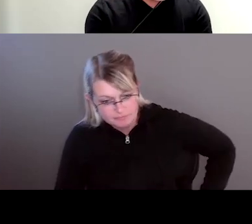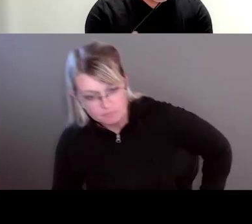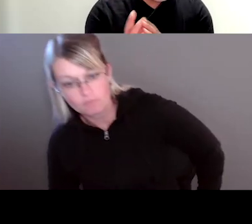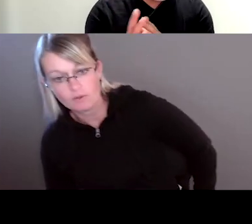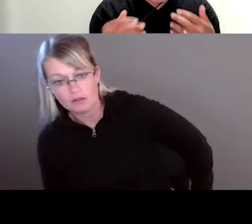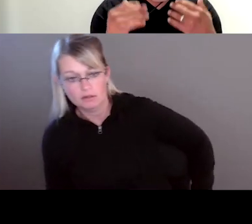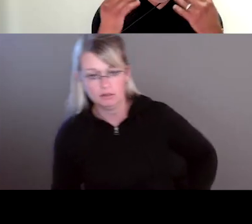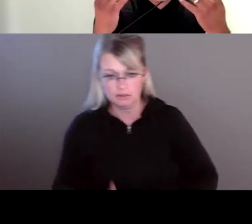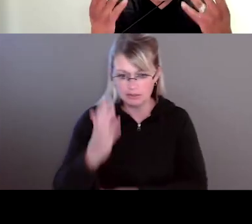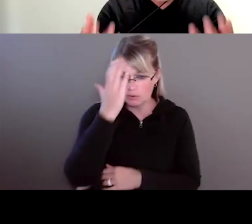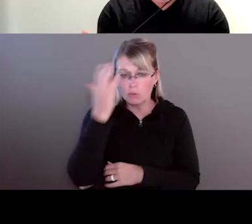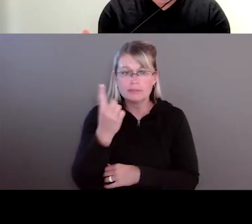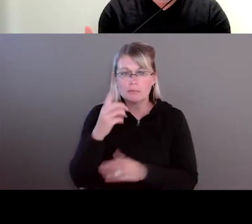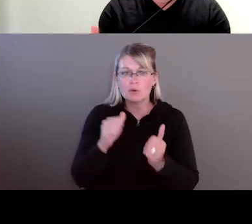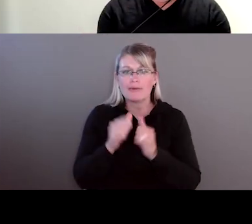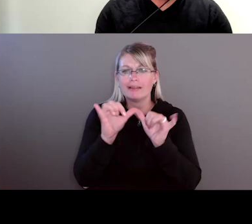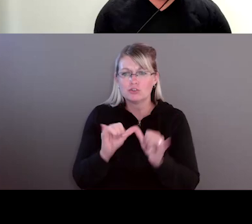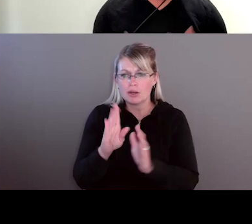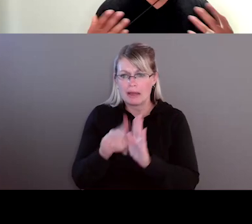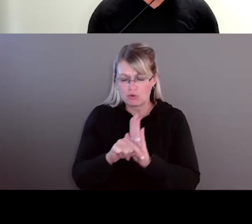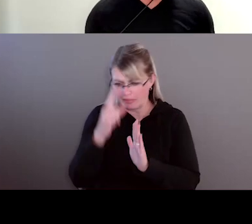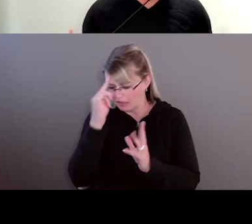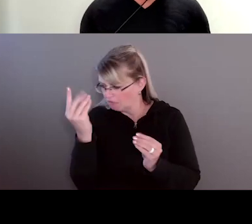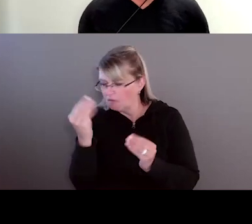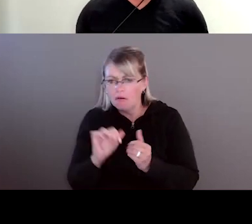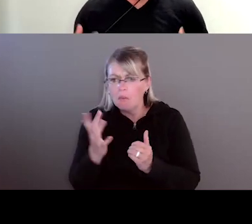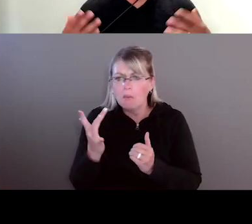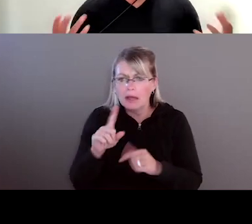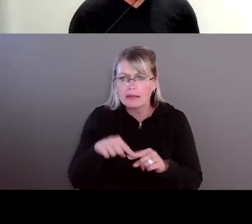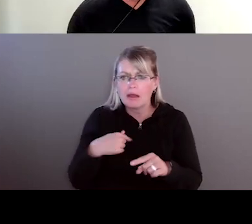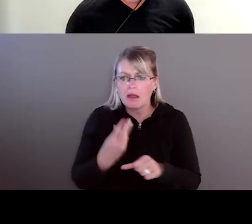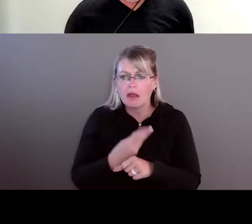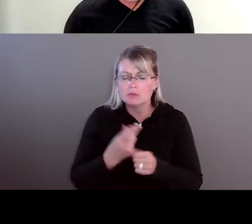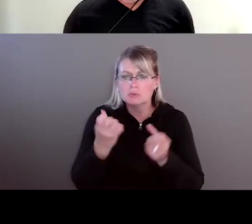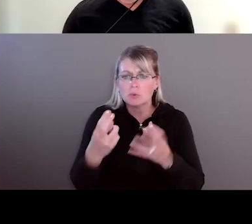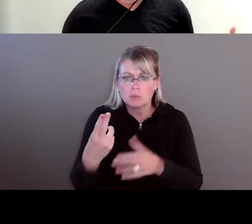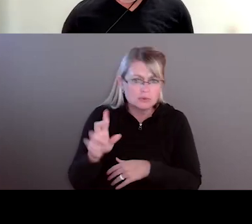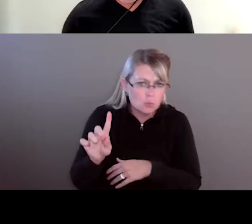someone with an engineering background may be thinking how come I can't use multiple H1s on